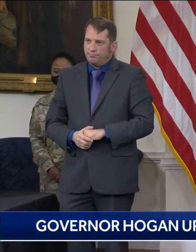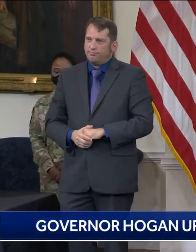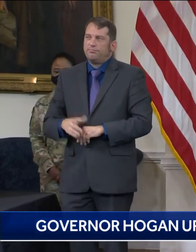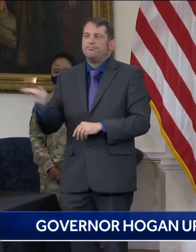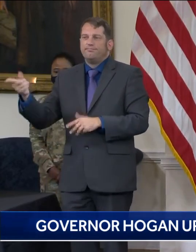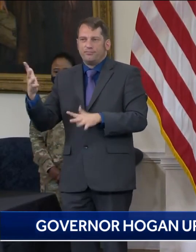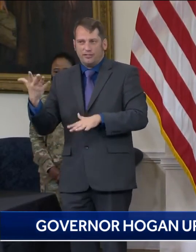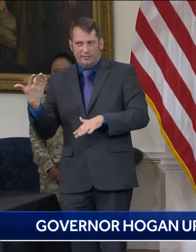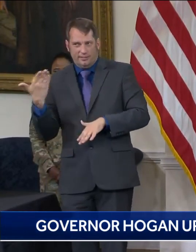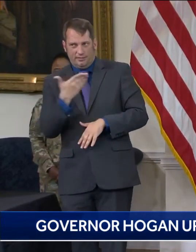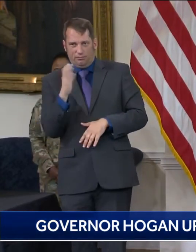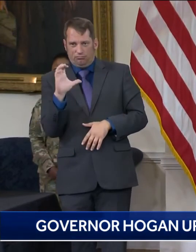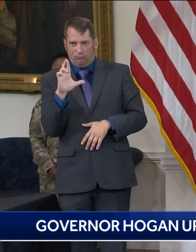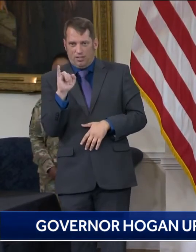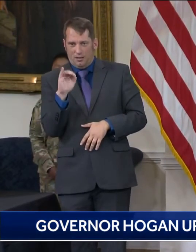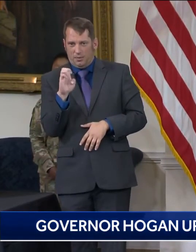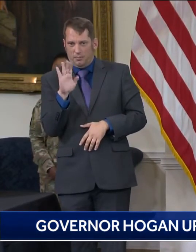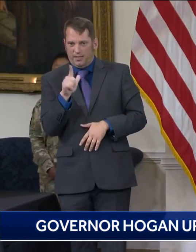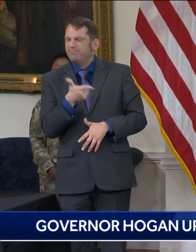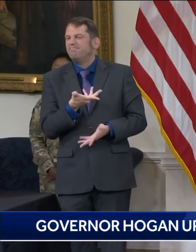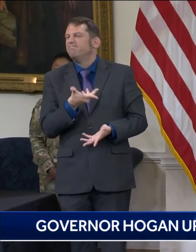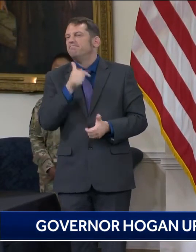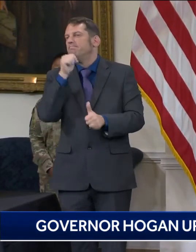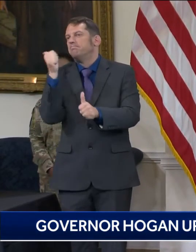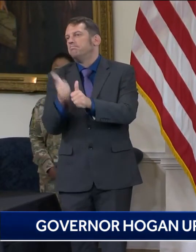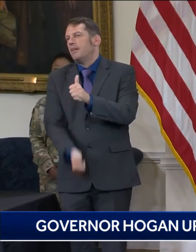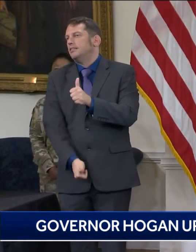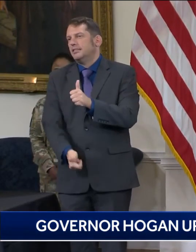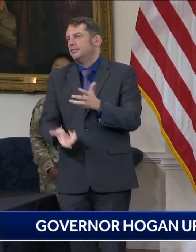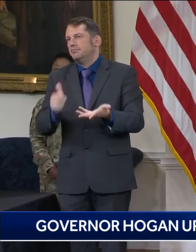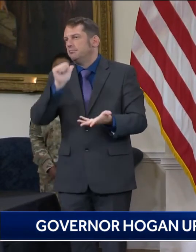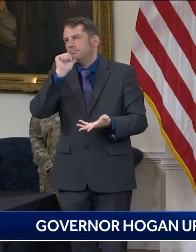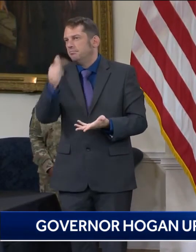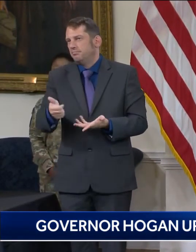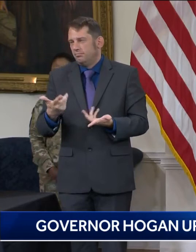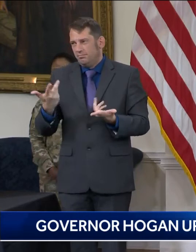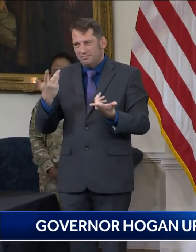UNANIMOUS PLASTIC CAPABLE CRIME BILLS AND IT DIED AGAIN IN THE HOUSE.